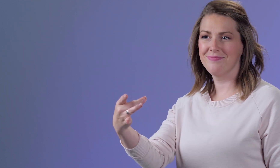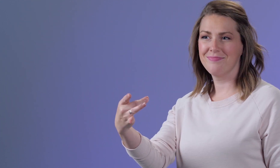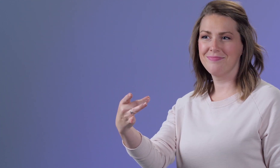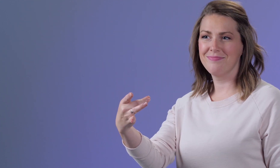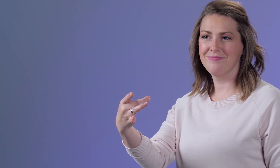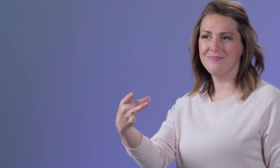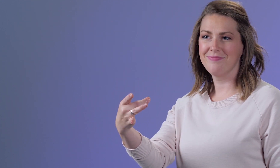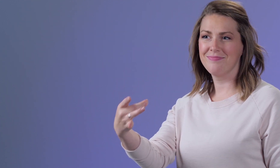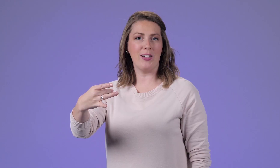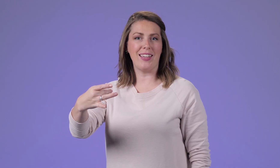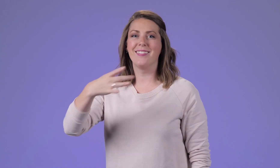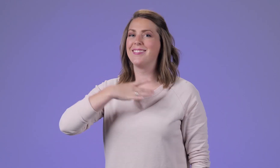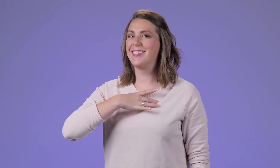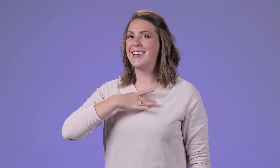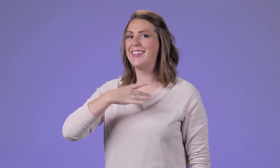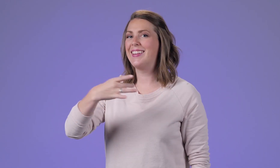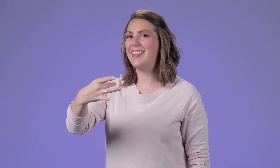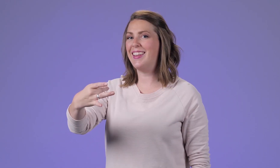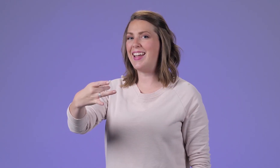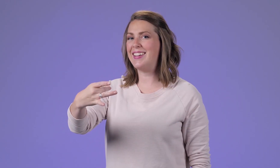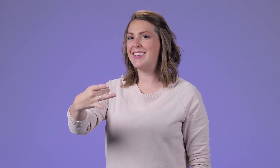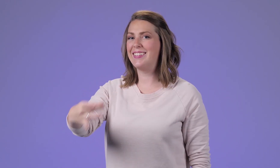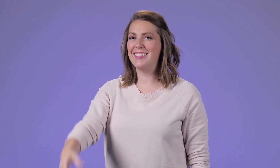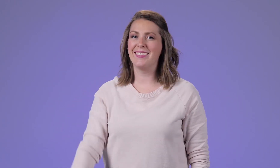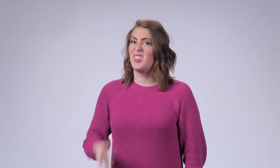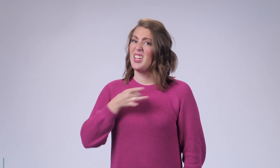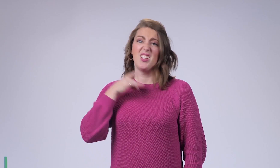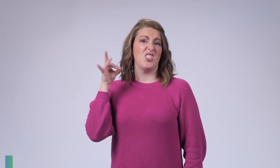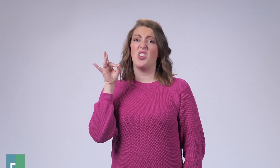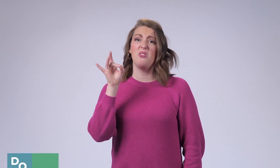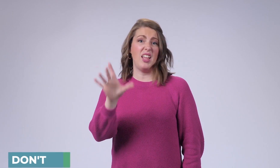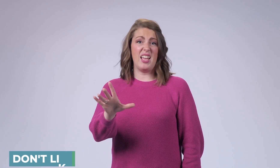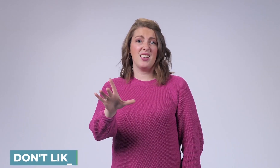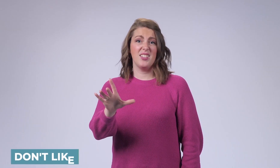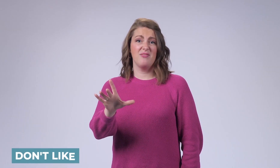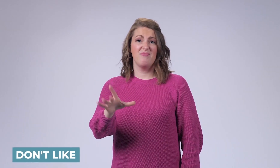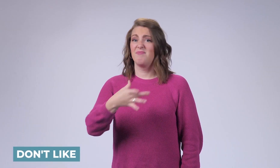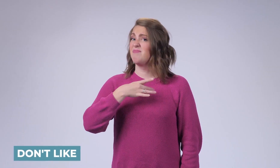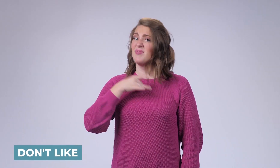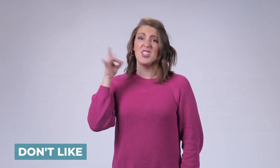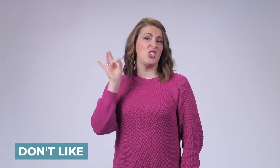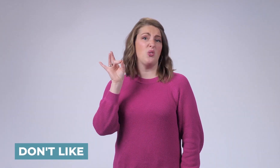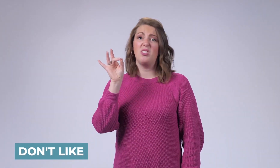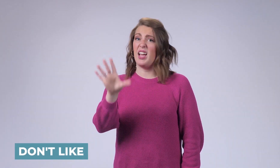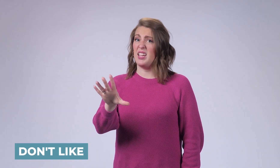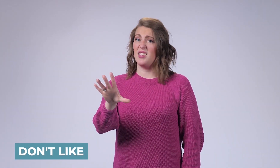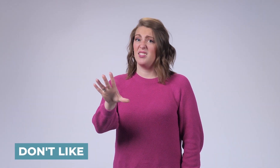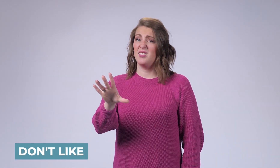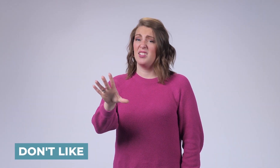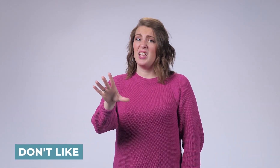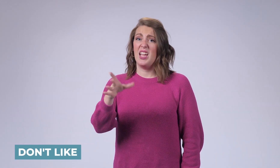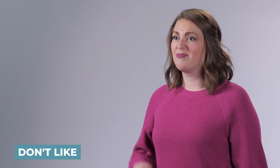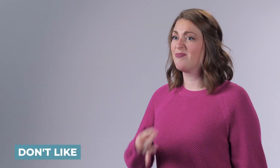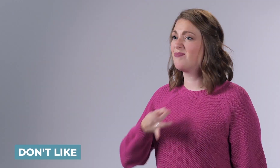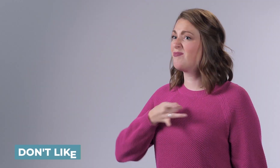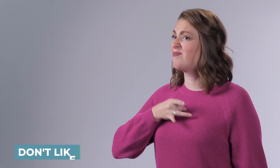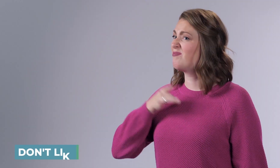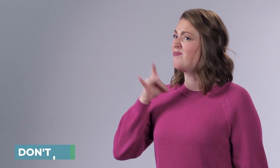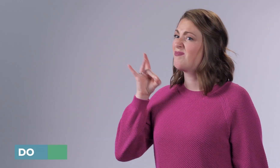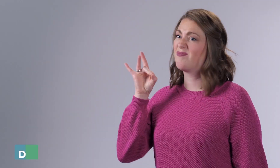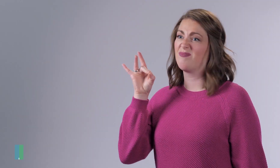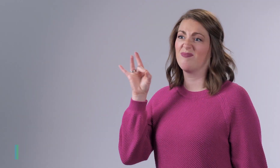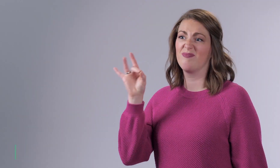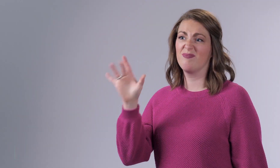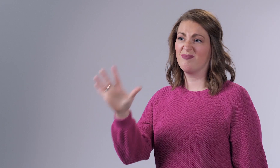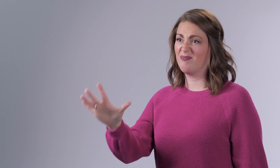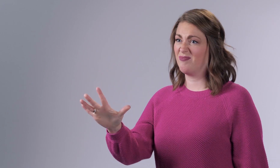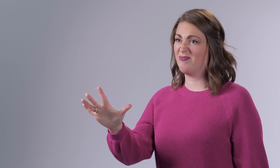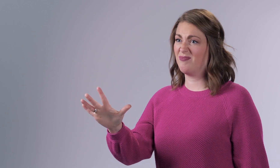pulling it out from your body like don't like don't like it's the sign like but flicking